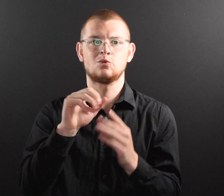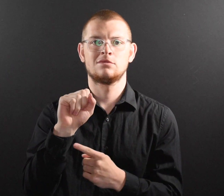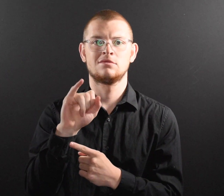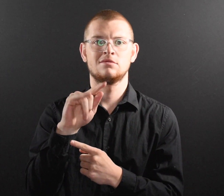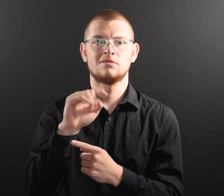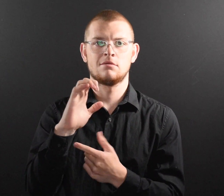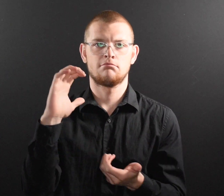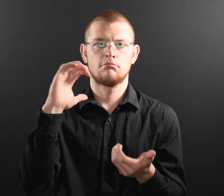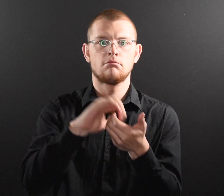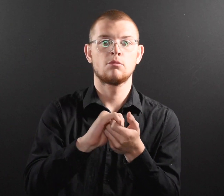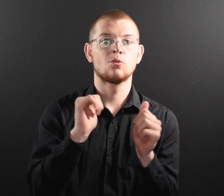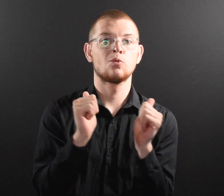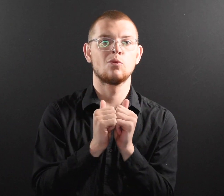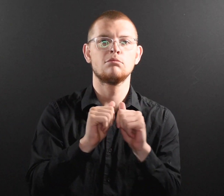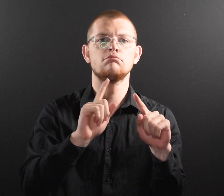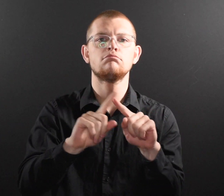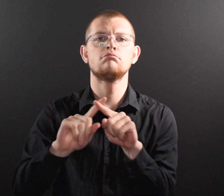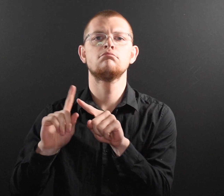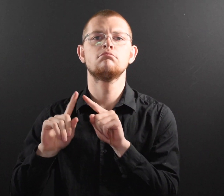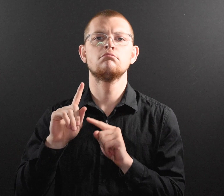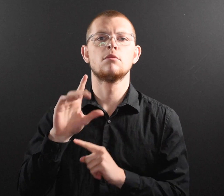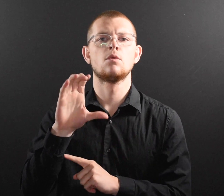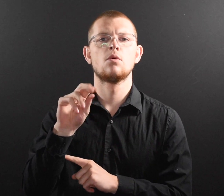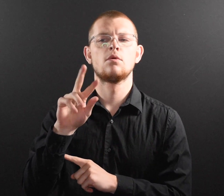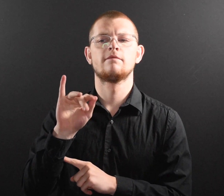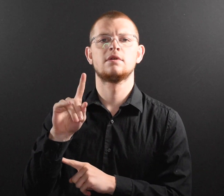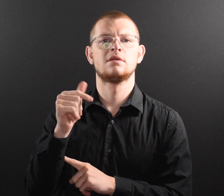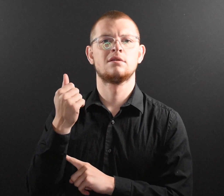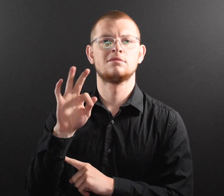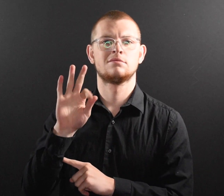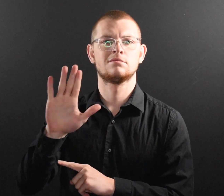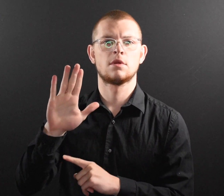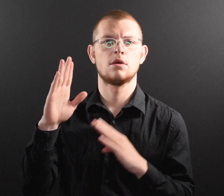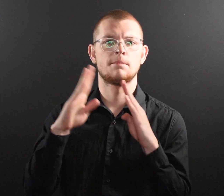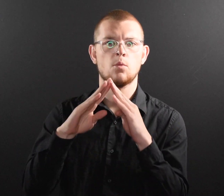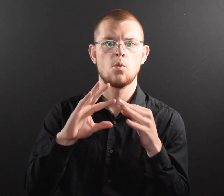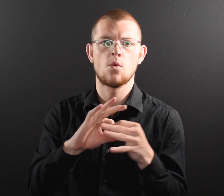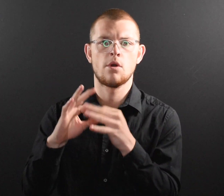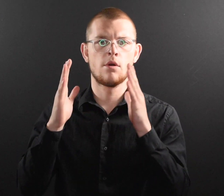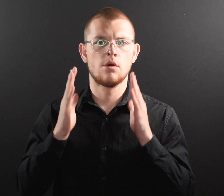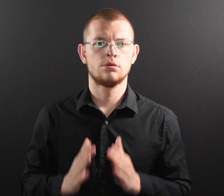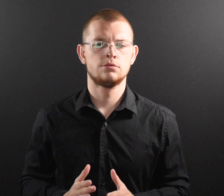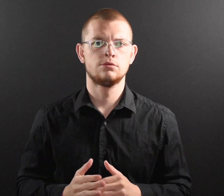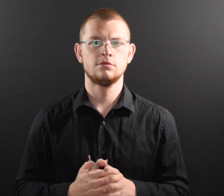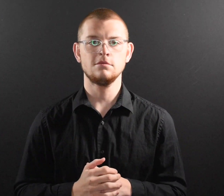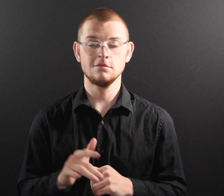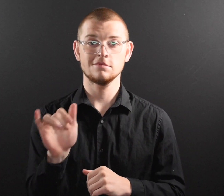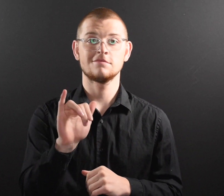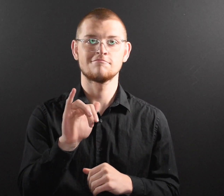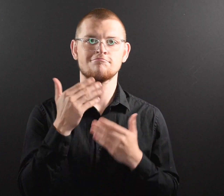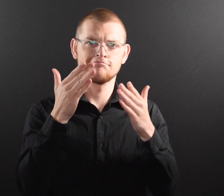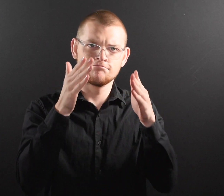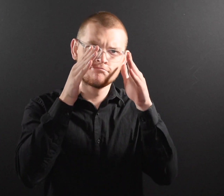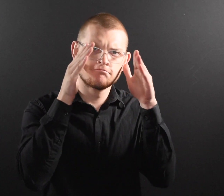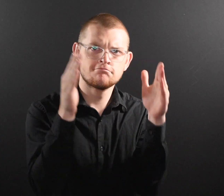partnership with COVID-19 Community Coordinators . ·